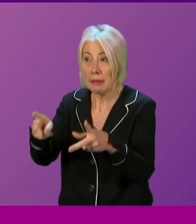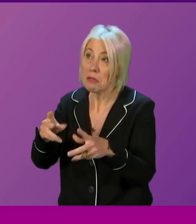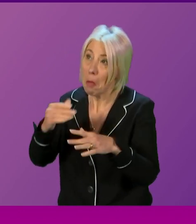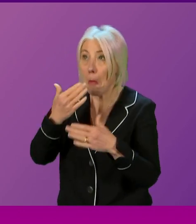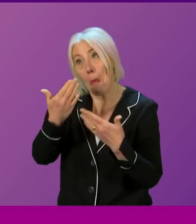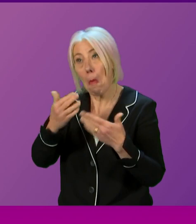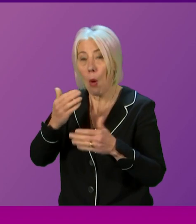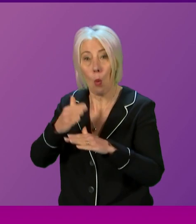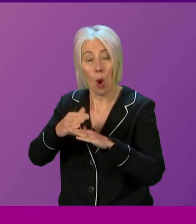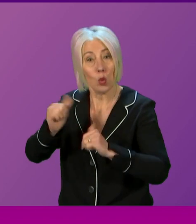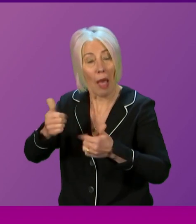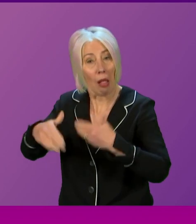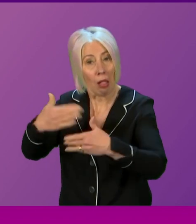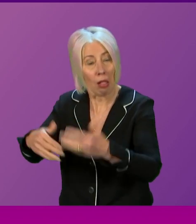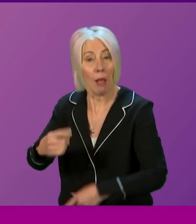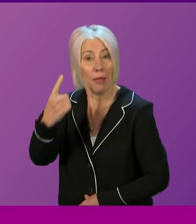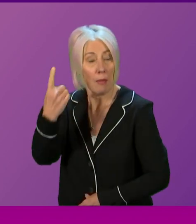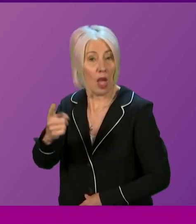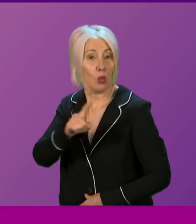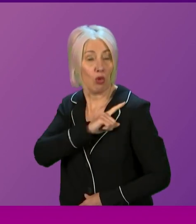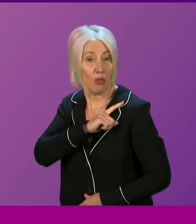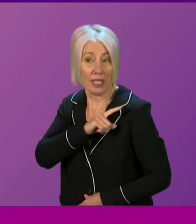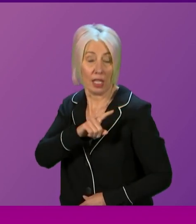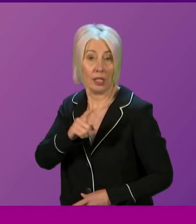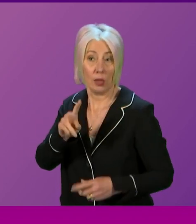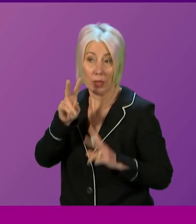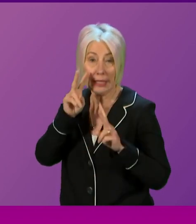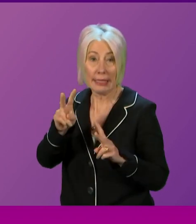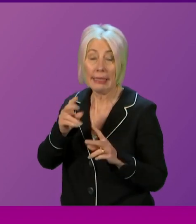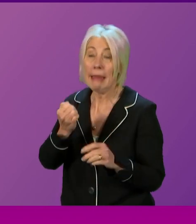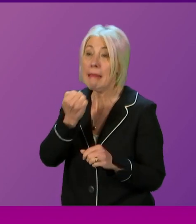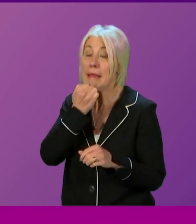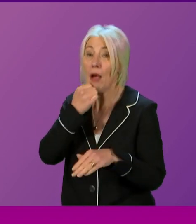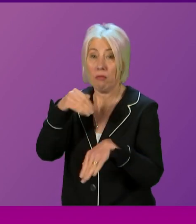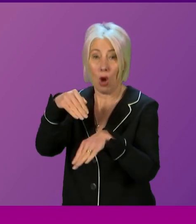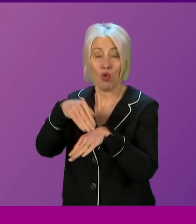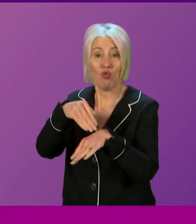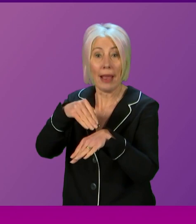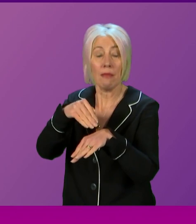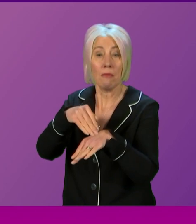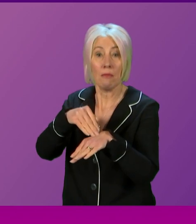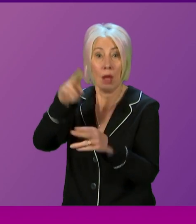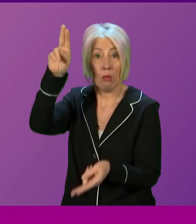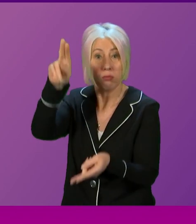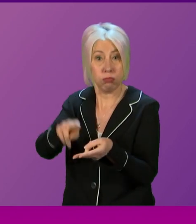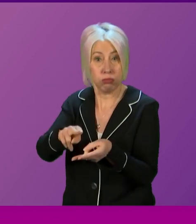That will be one of the reasons why levels of crime in this country continue to be historically